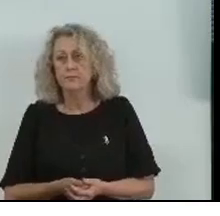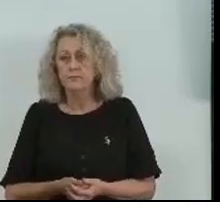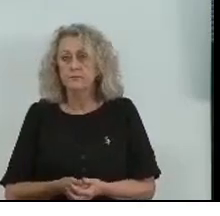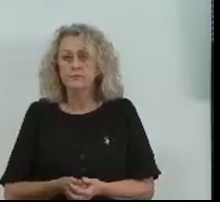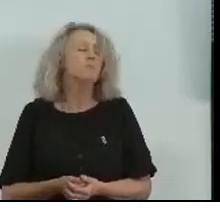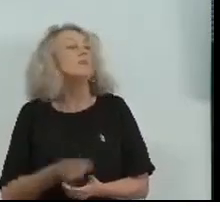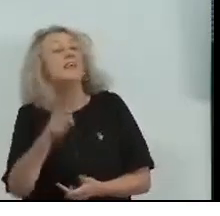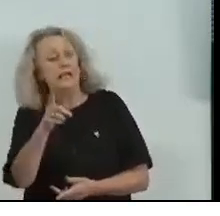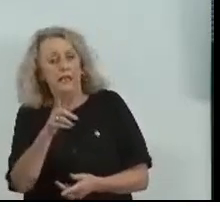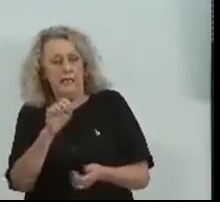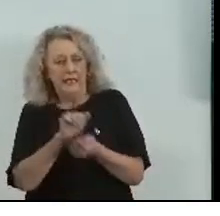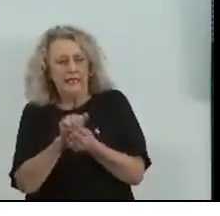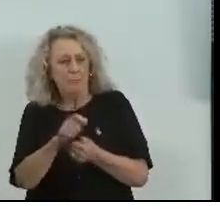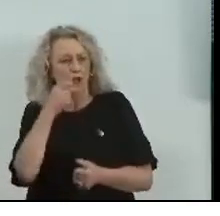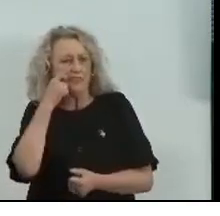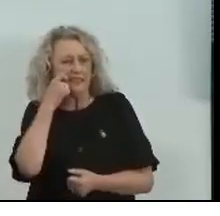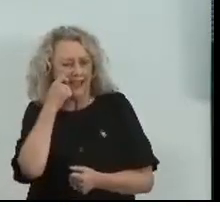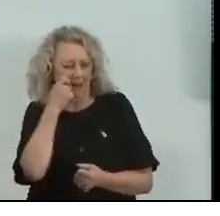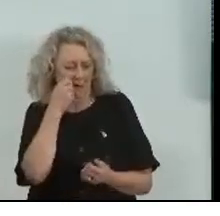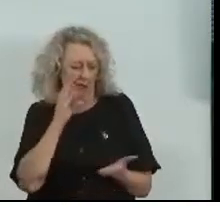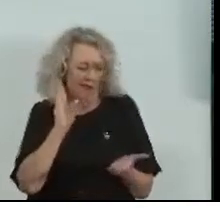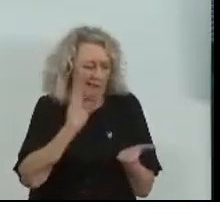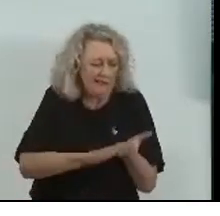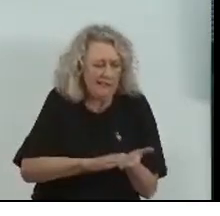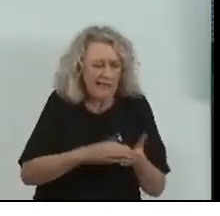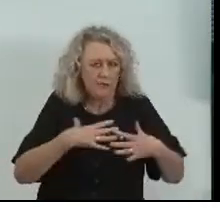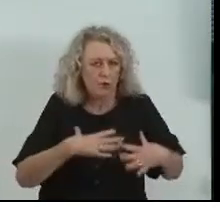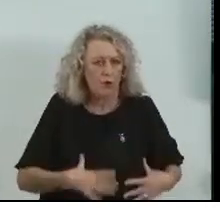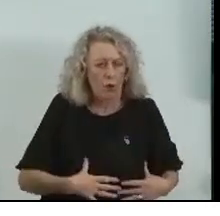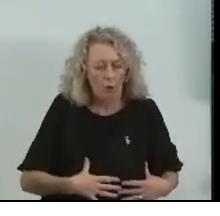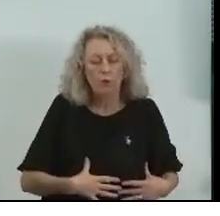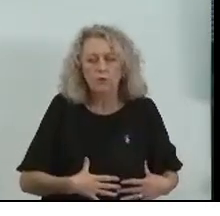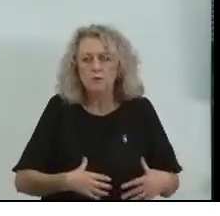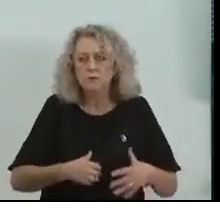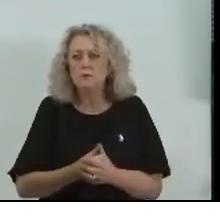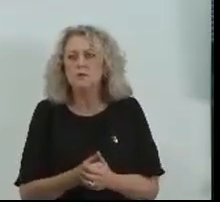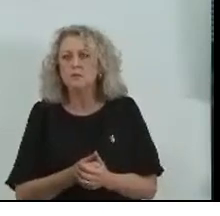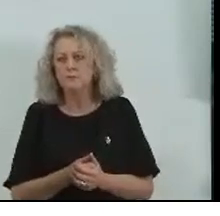It's keeping your skin as a souvenir. Sprinter Emmanuel Iimbo Coca battles